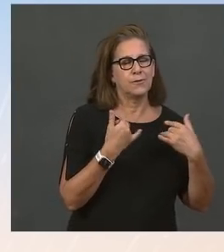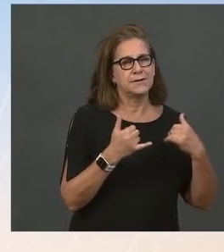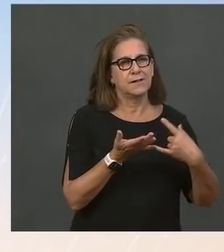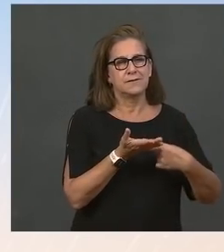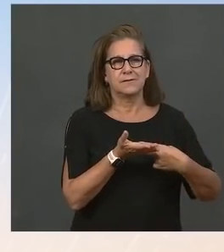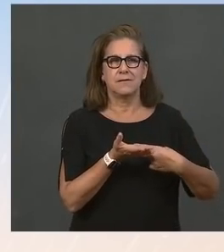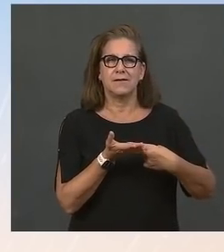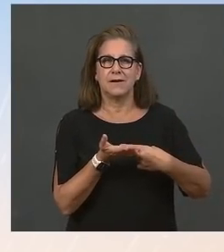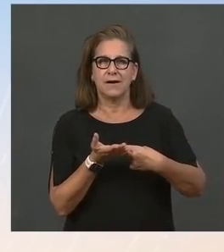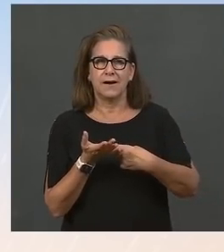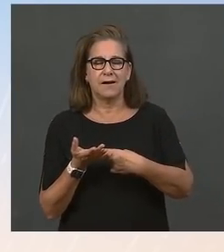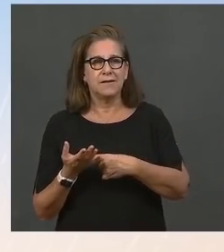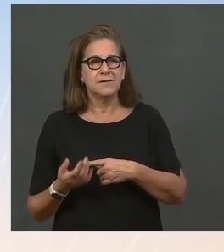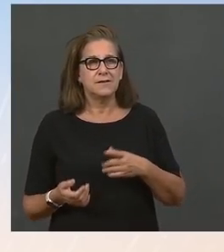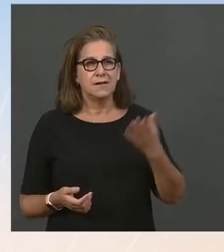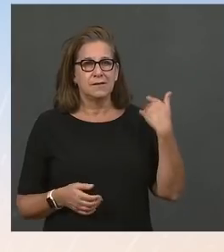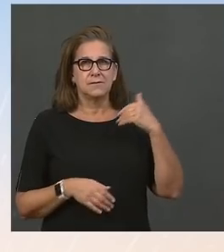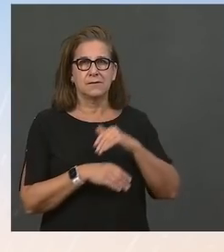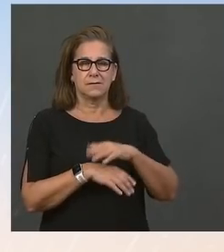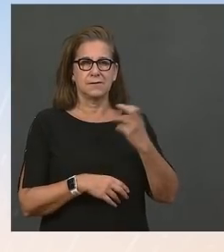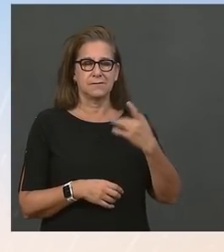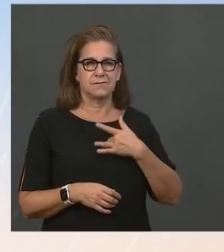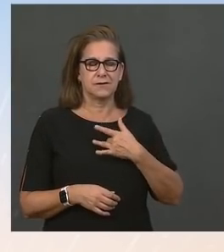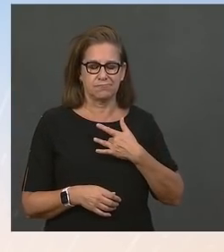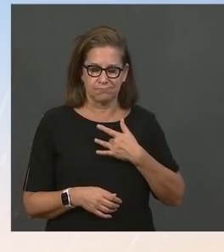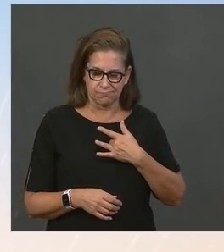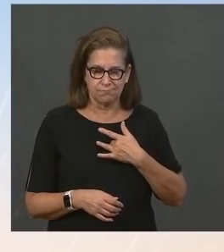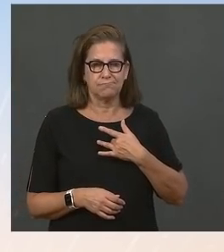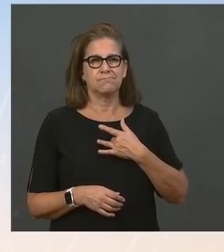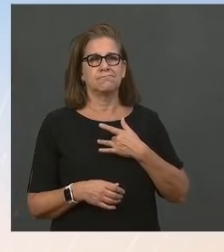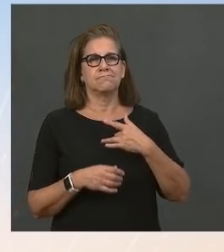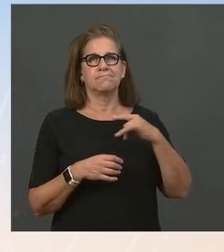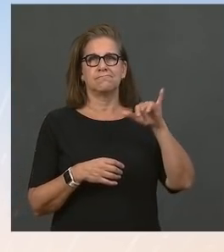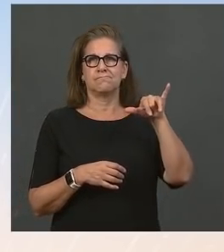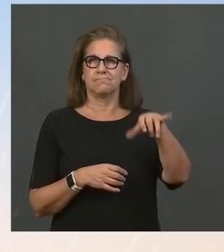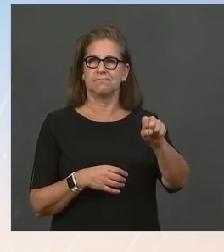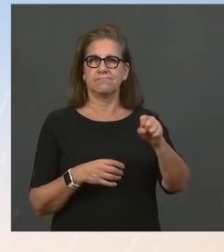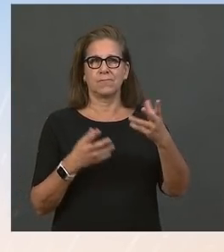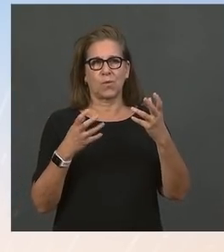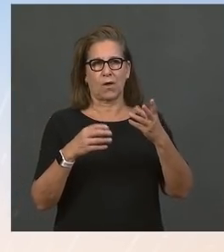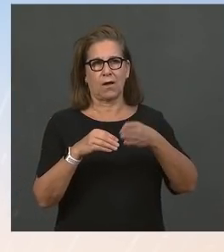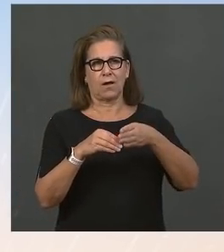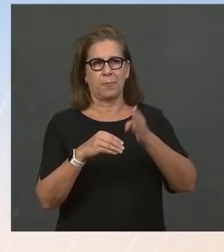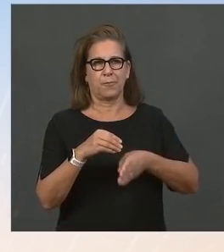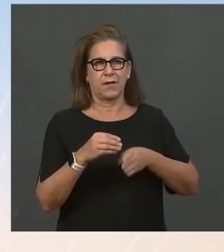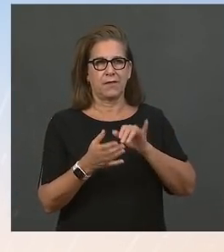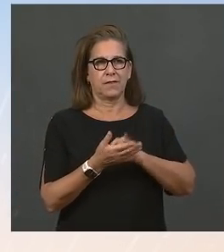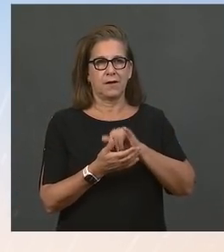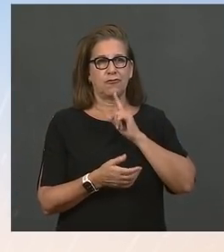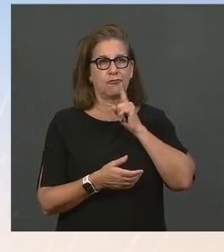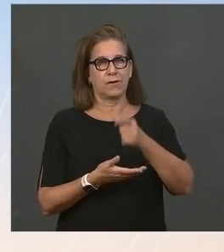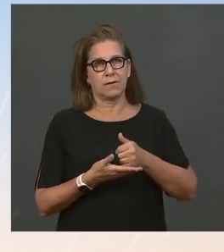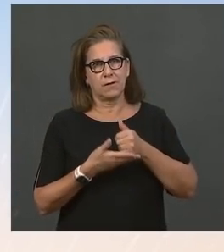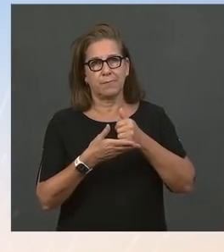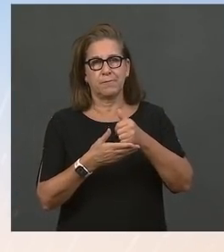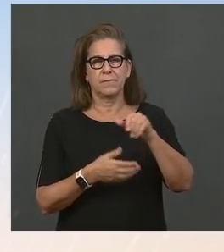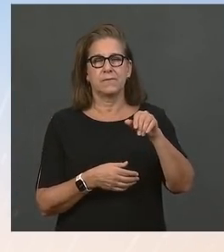but is his commitment to getting this done because he thinks it's in the interests of the United States and our workforce here. Go ahead. The Press: Thank you, Jen. Thank you.